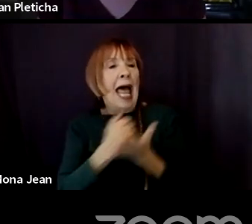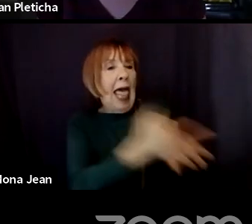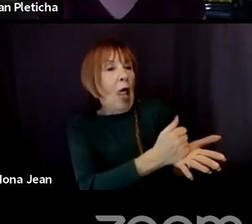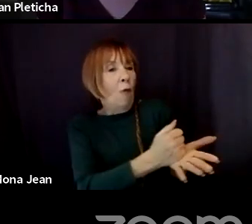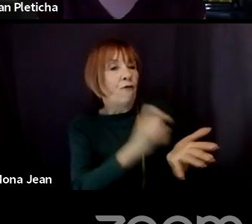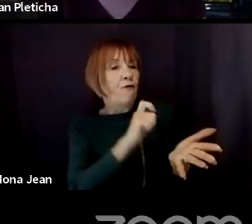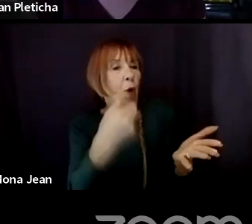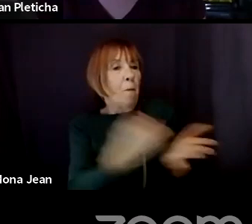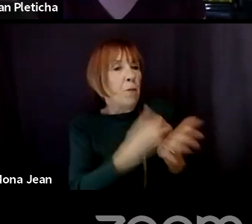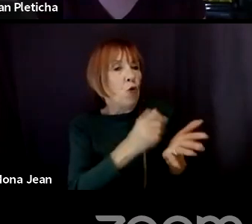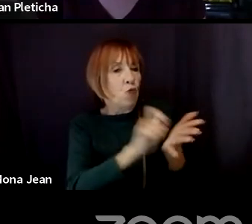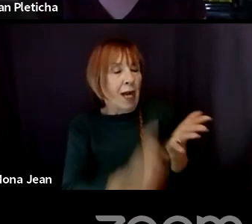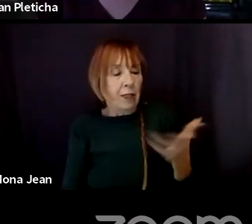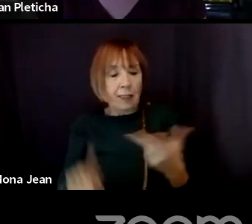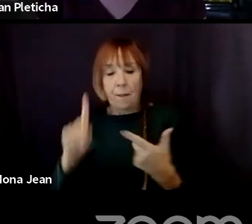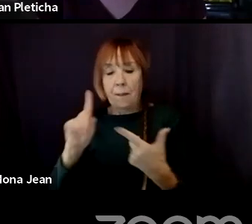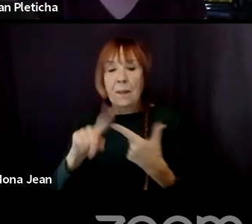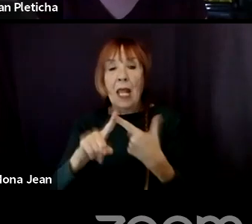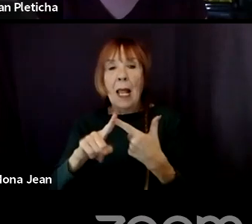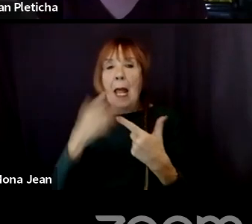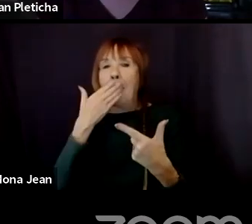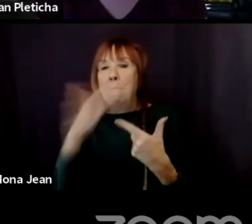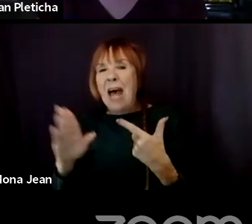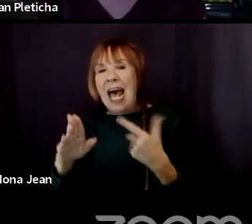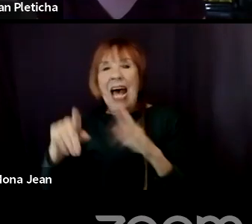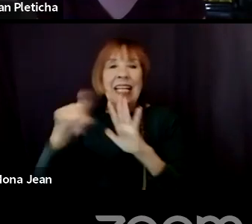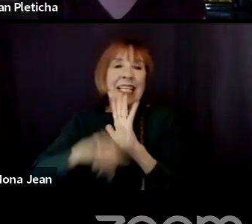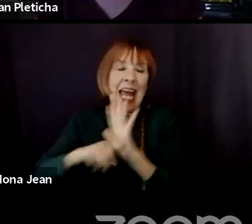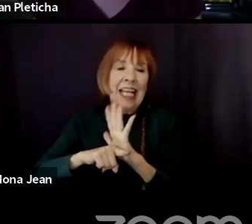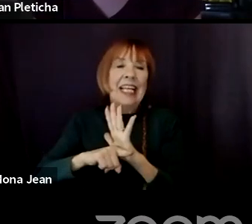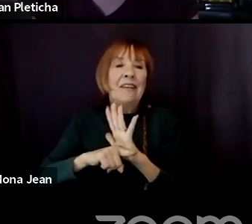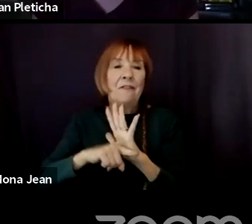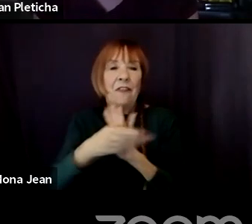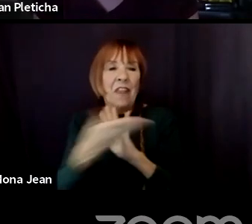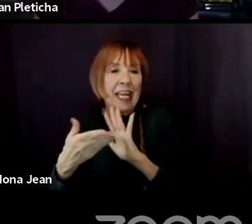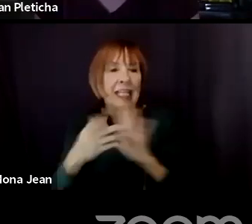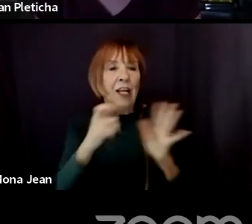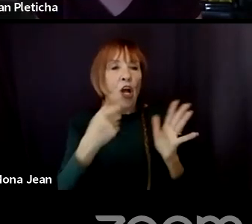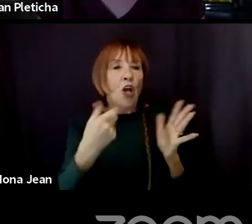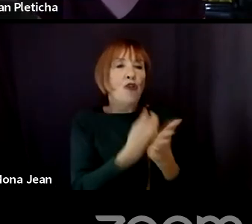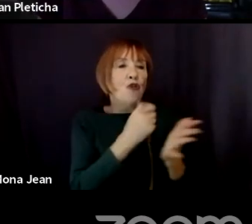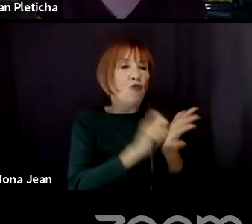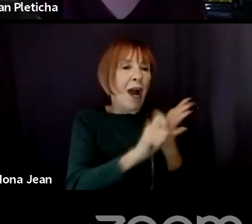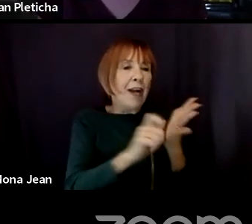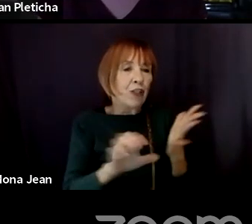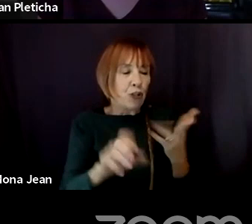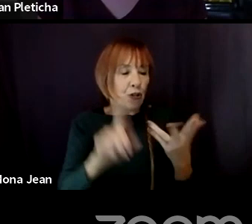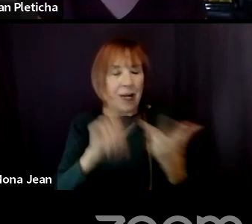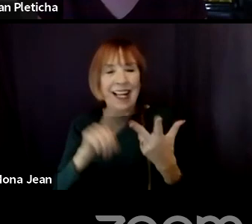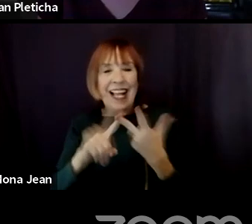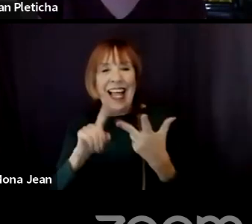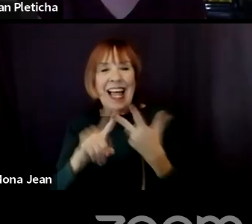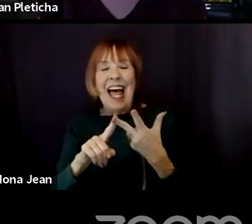The bad, a common mistake, inexperienced writers make and the shameless what's a fun thing that you guys are doing